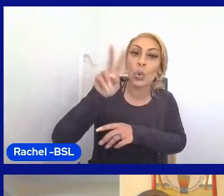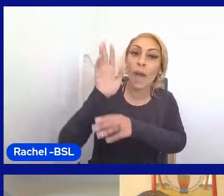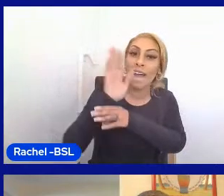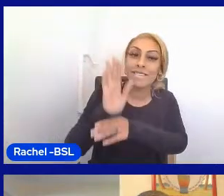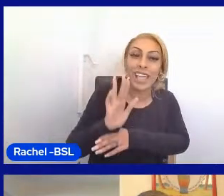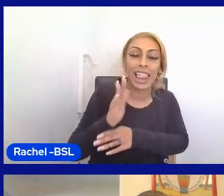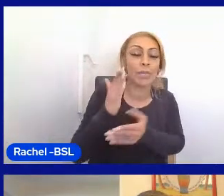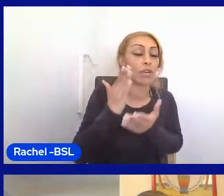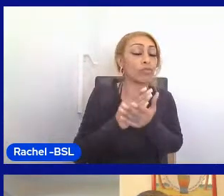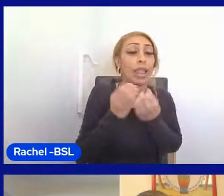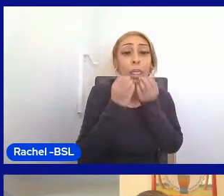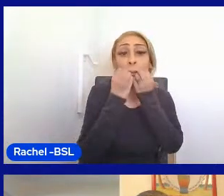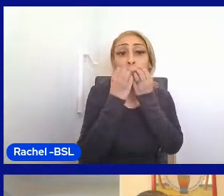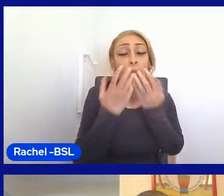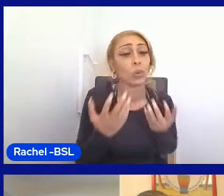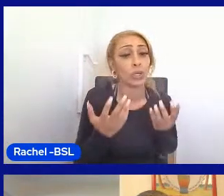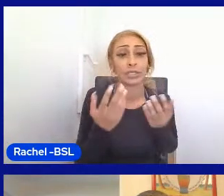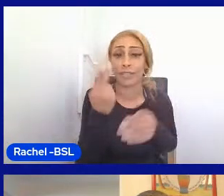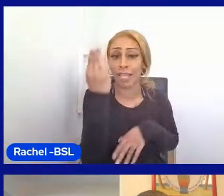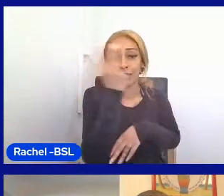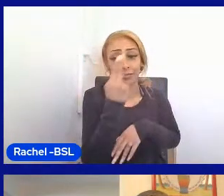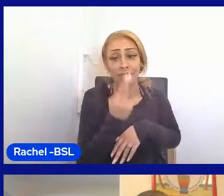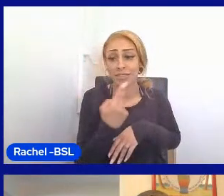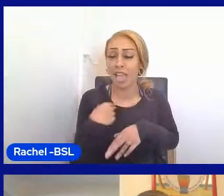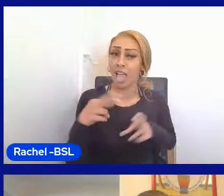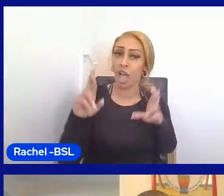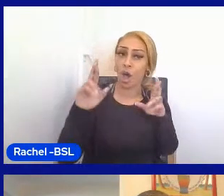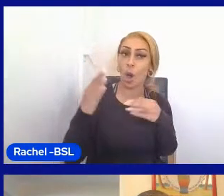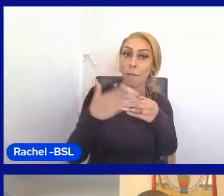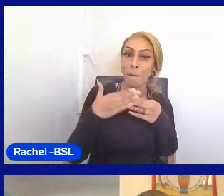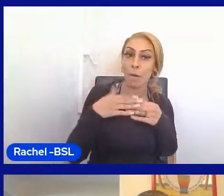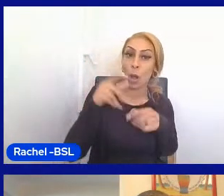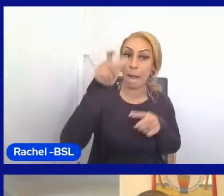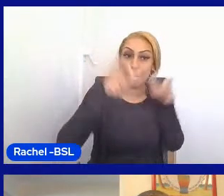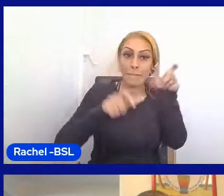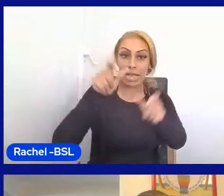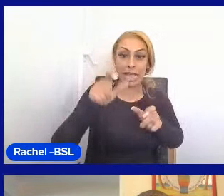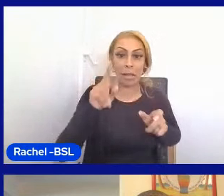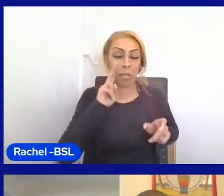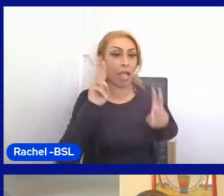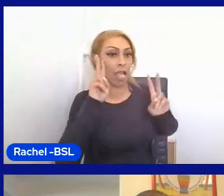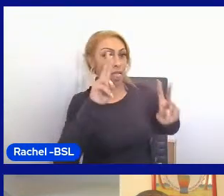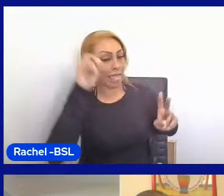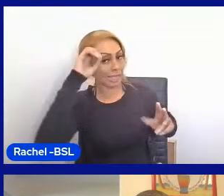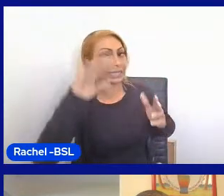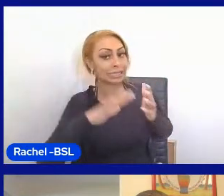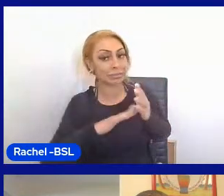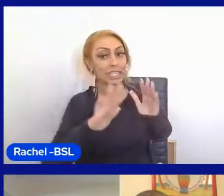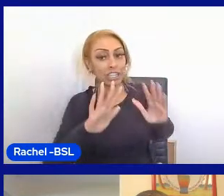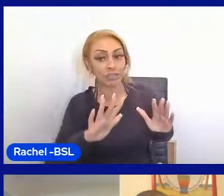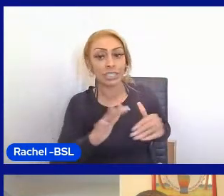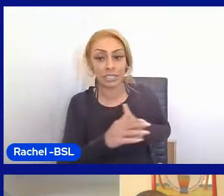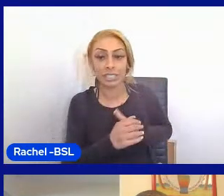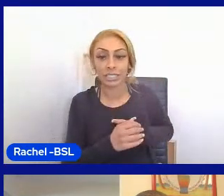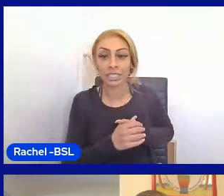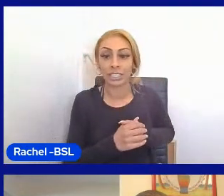our maps started for us. The clock which we saw in the film, is a really beautiful bit of interface design and I